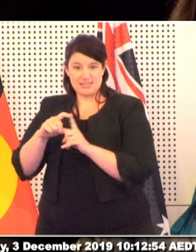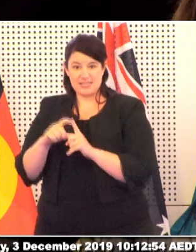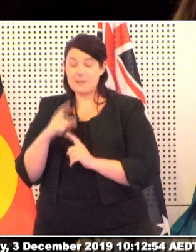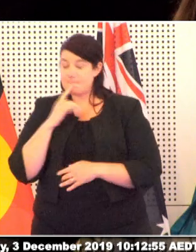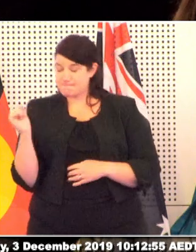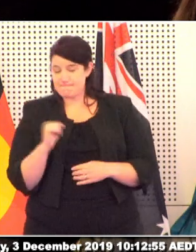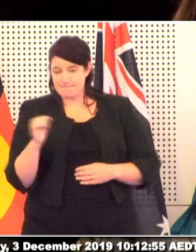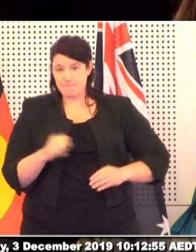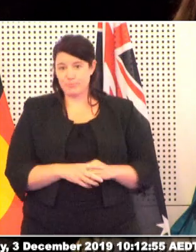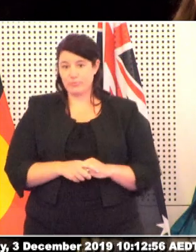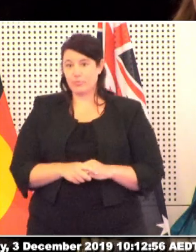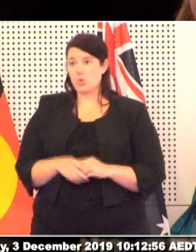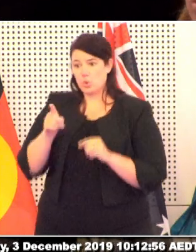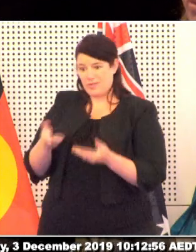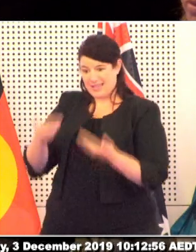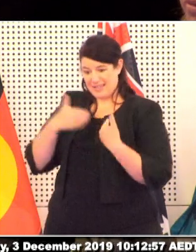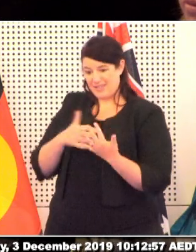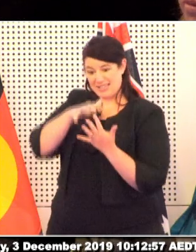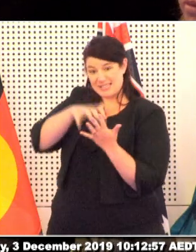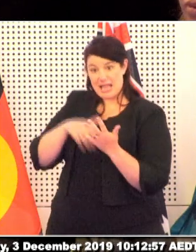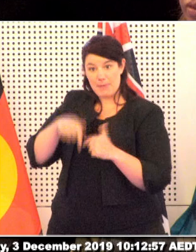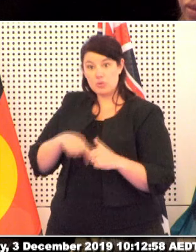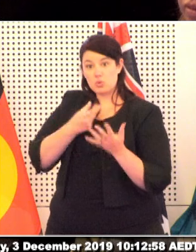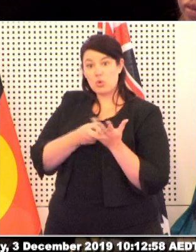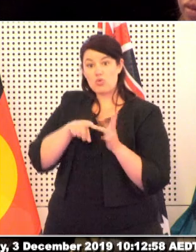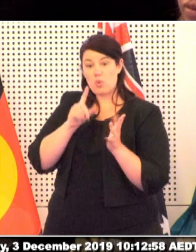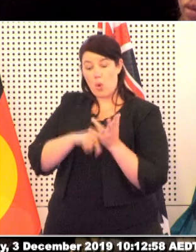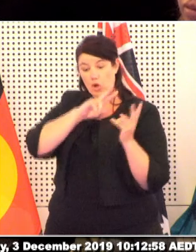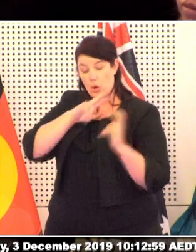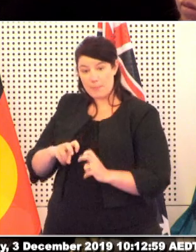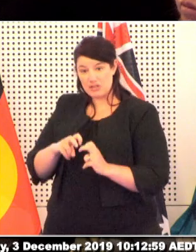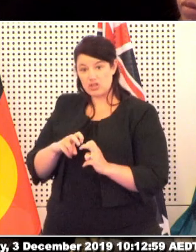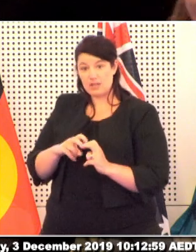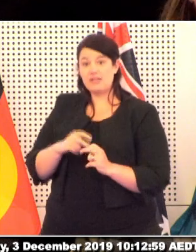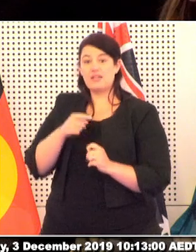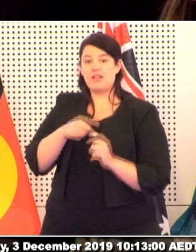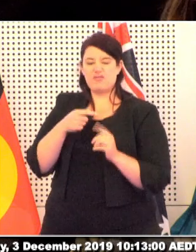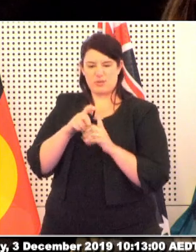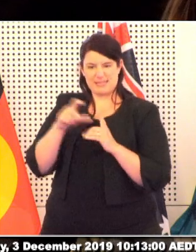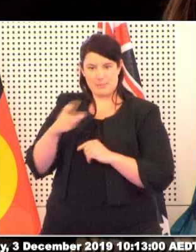And you have provided a statement to this Commission dated 28 November 2019. Yes.